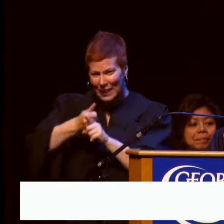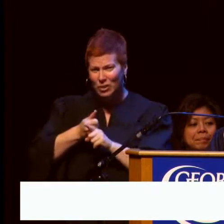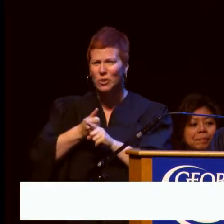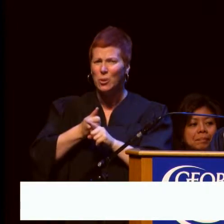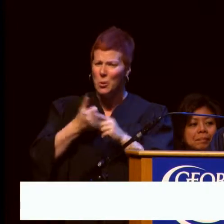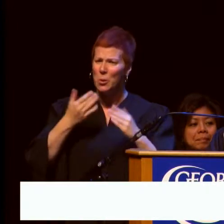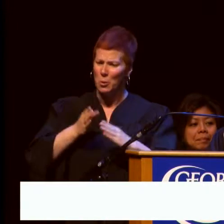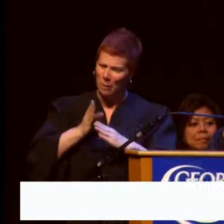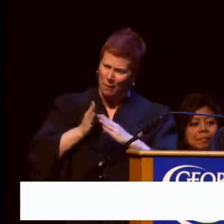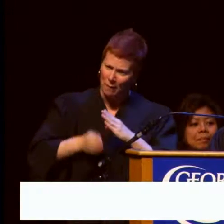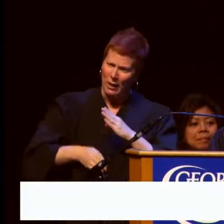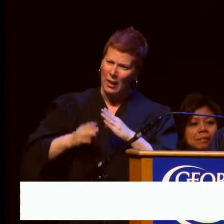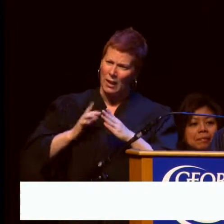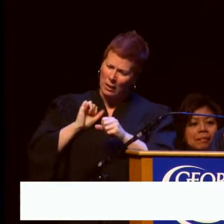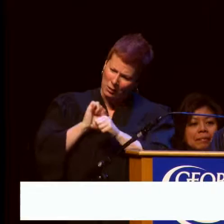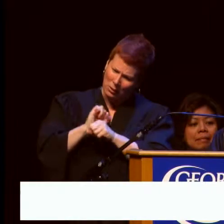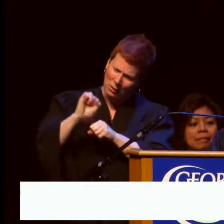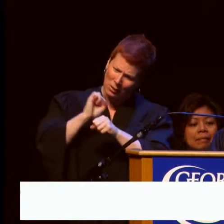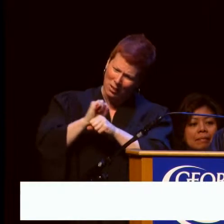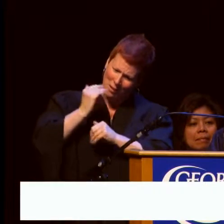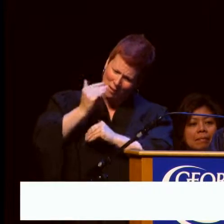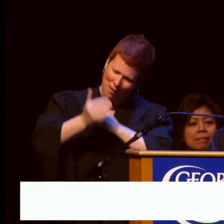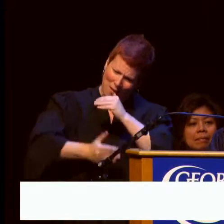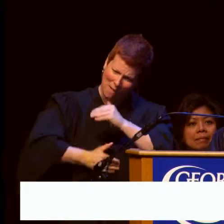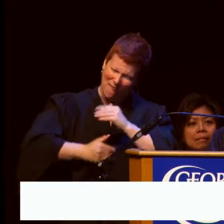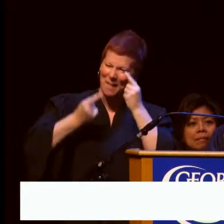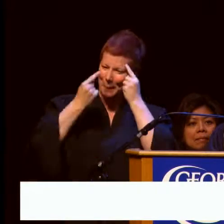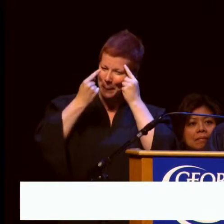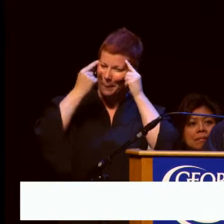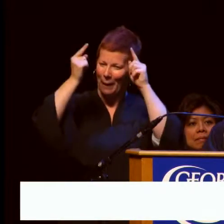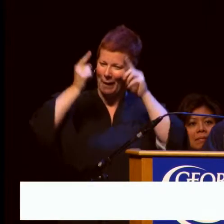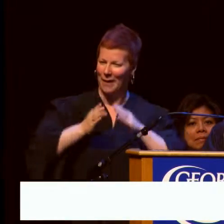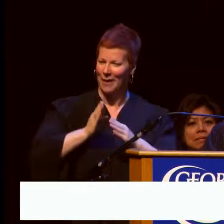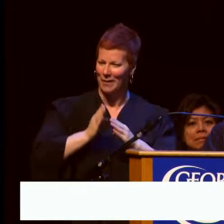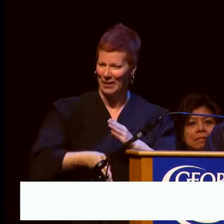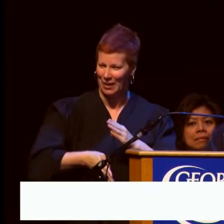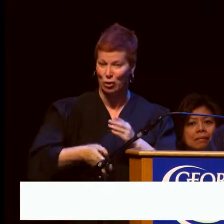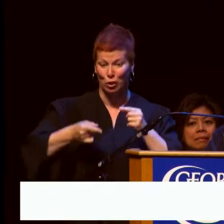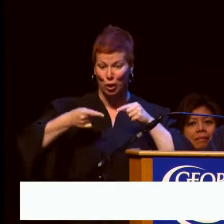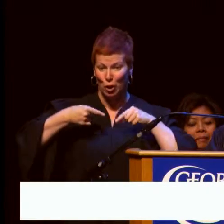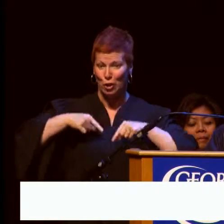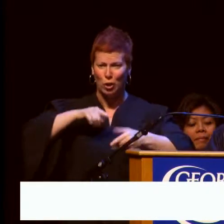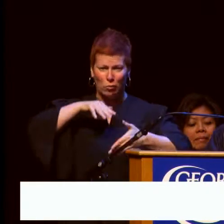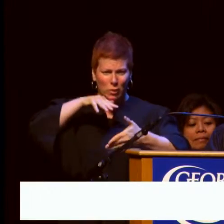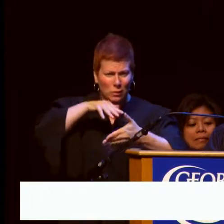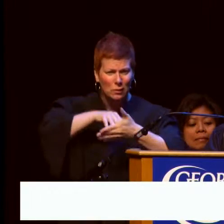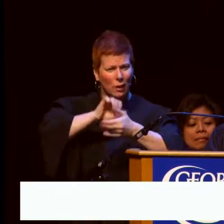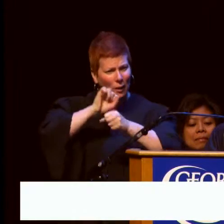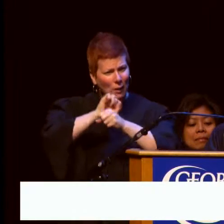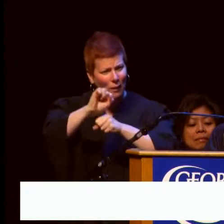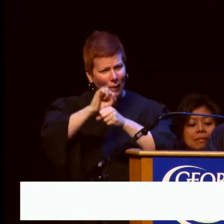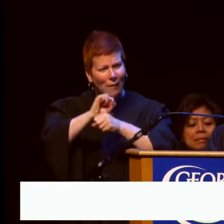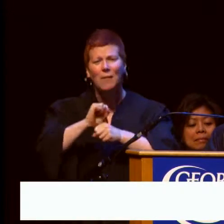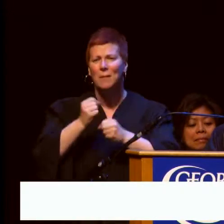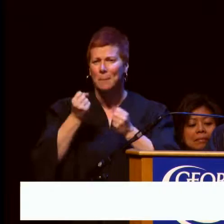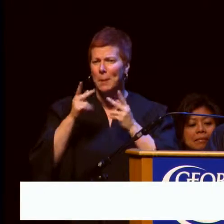JOURNEY TO REACH THIS ACHIEVEMENT. ALONG THE WAY, YOU HAVE HAD THE SUPPORT AND ENCOURAGEMENT OF PEOPLE CLOSE TO YOU,